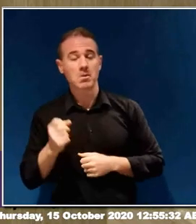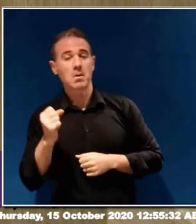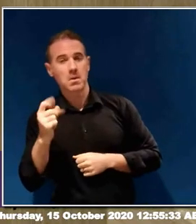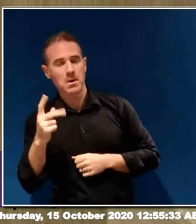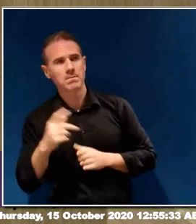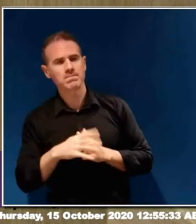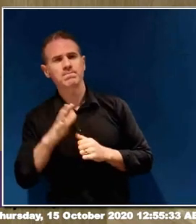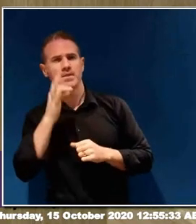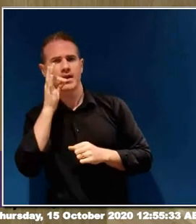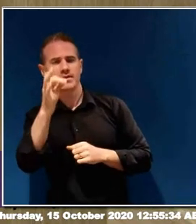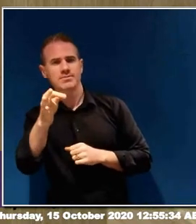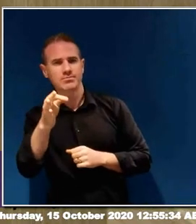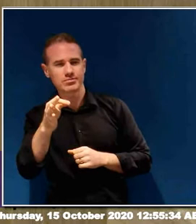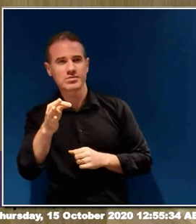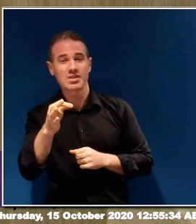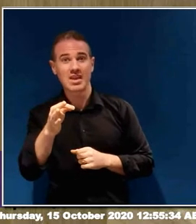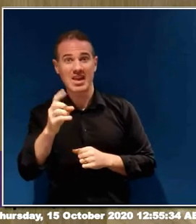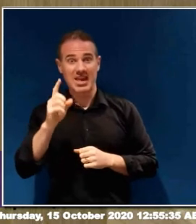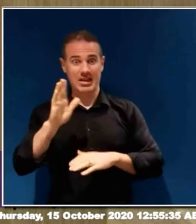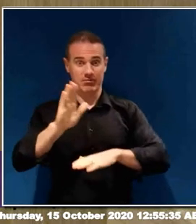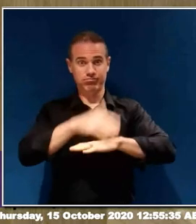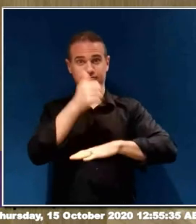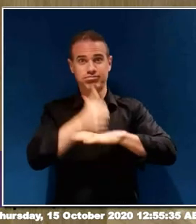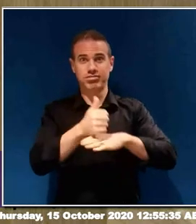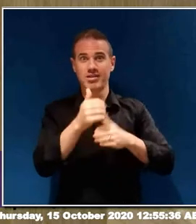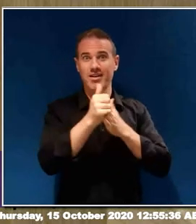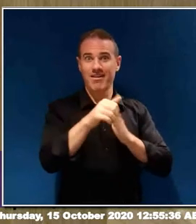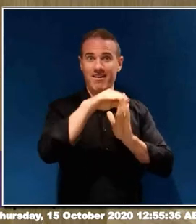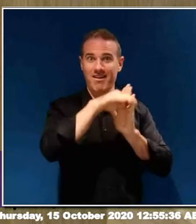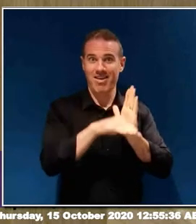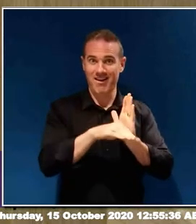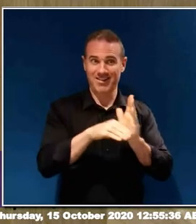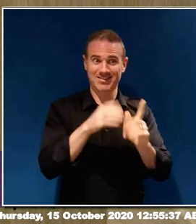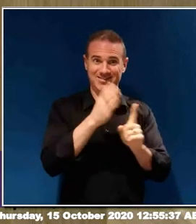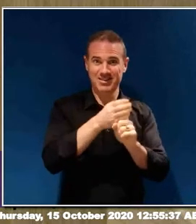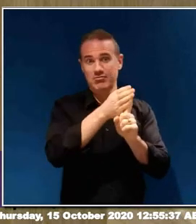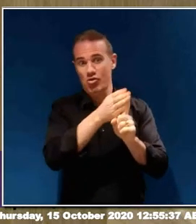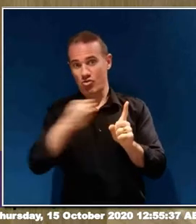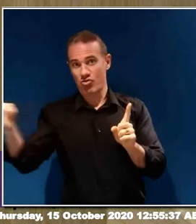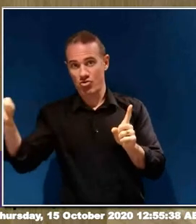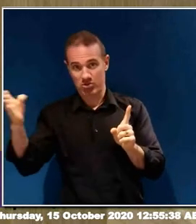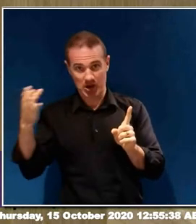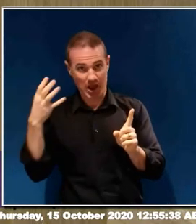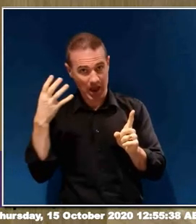guidelines, are you still seeing that issue, that there aren't plans in place to bring the child back in?